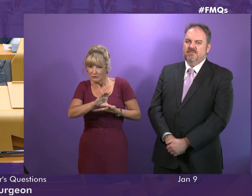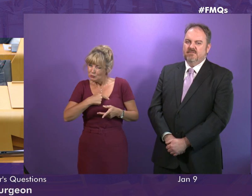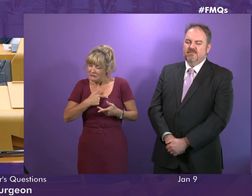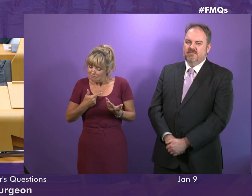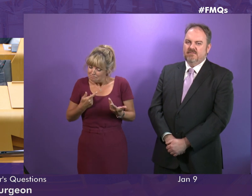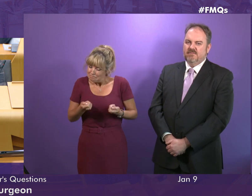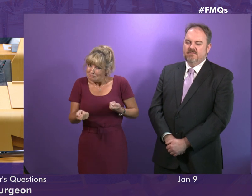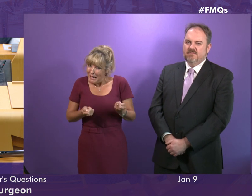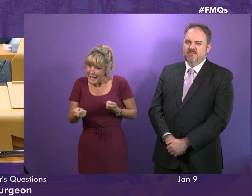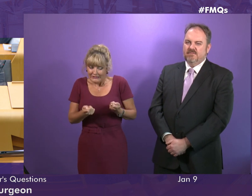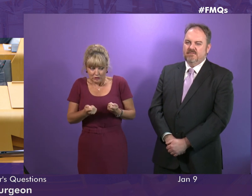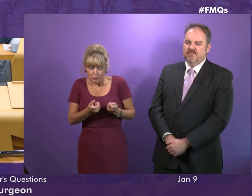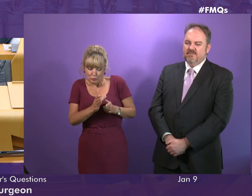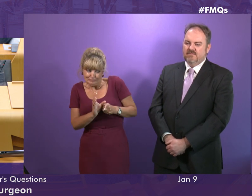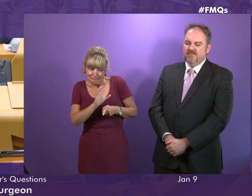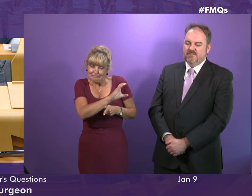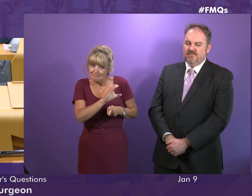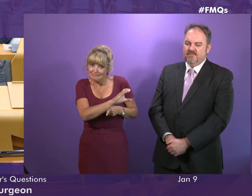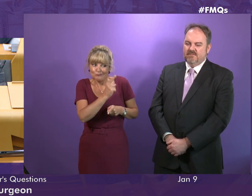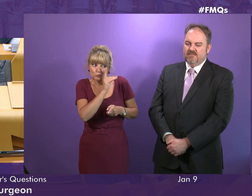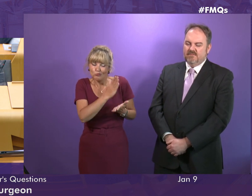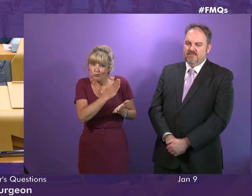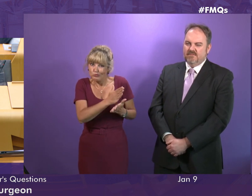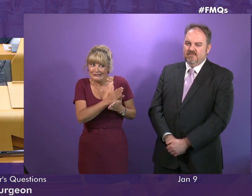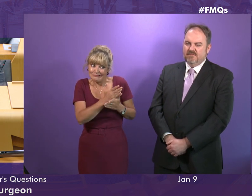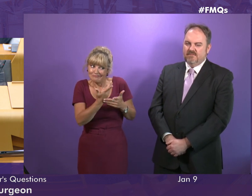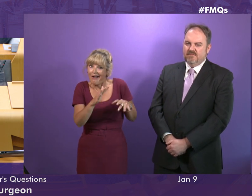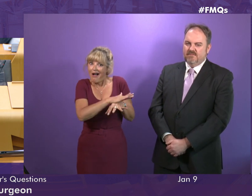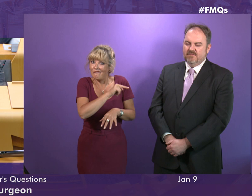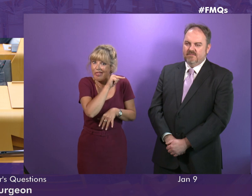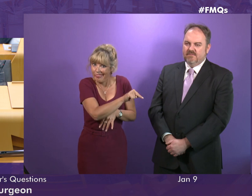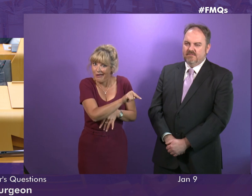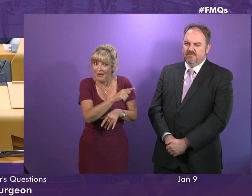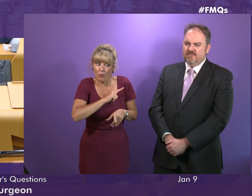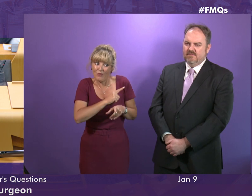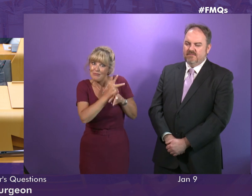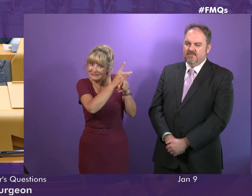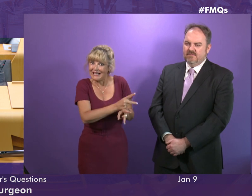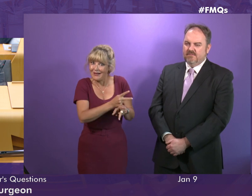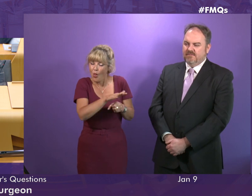government beneath that figure, so in relative terms we have protected local government.